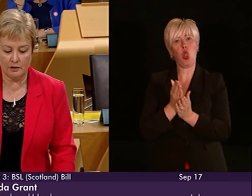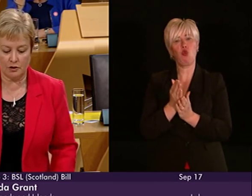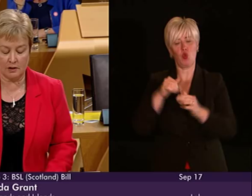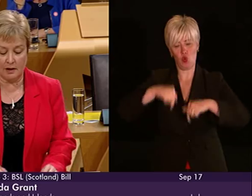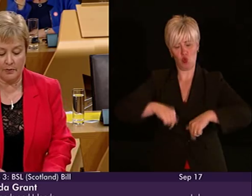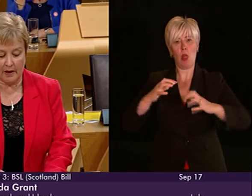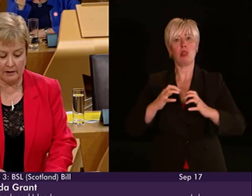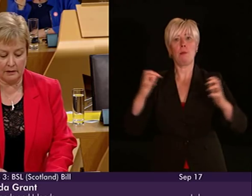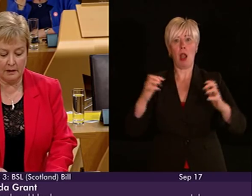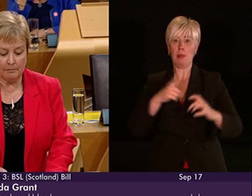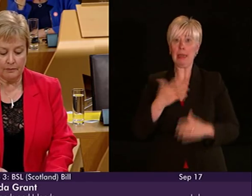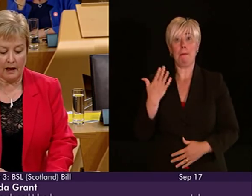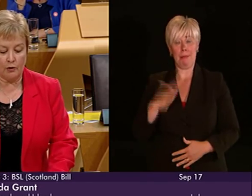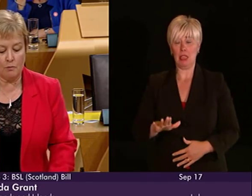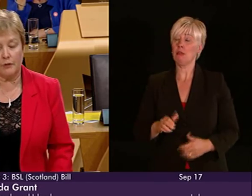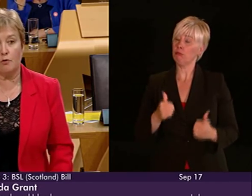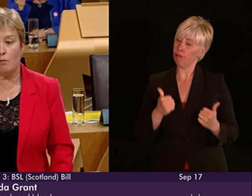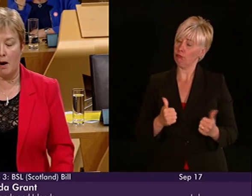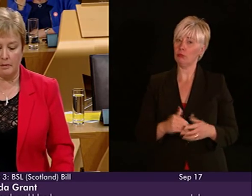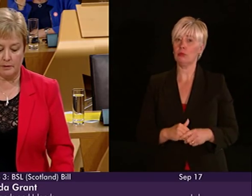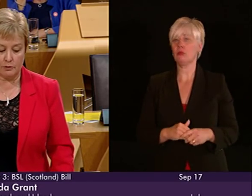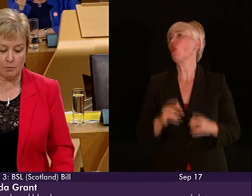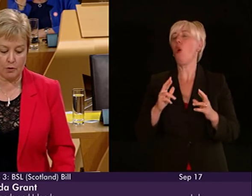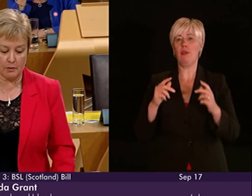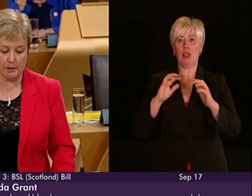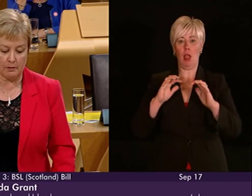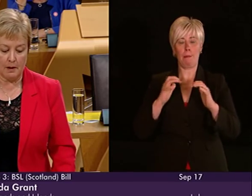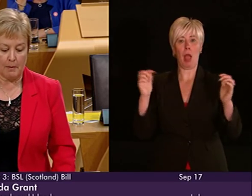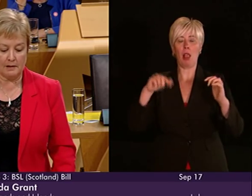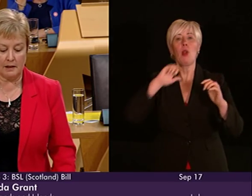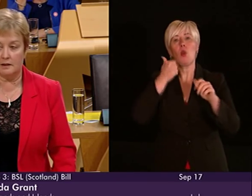which he has just shown. I hope that the whole Parliament will support the bill and pass